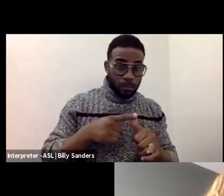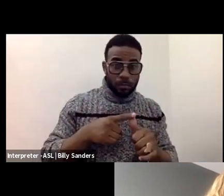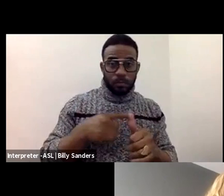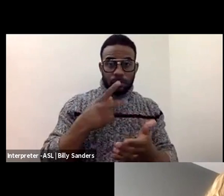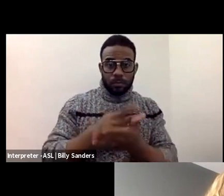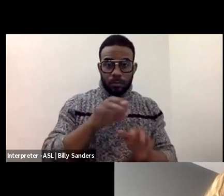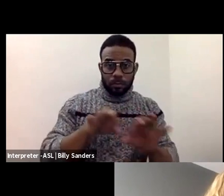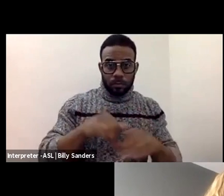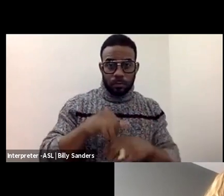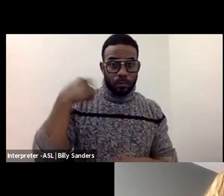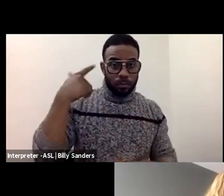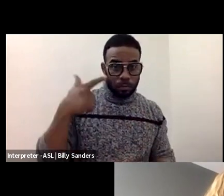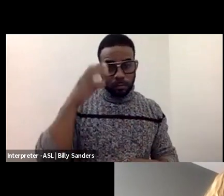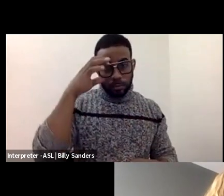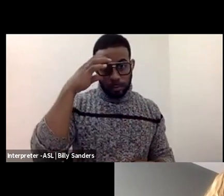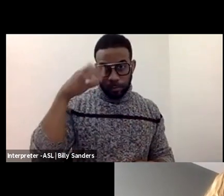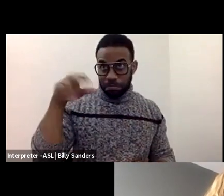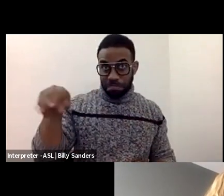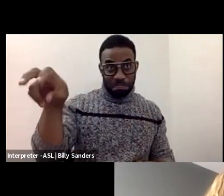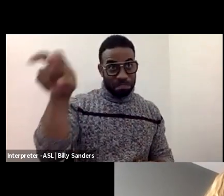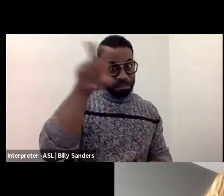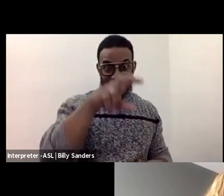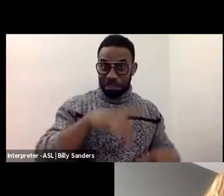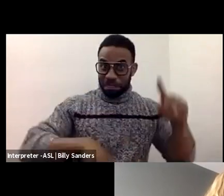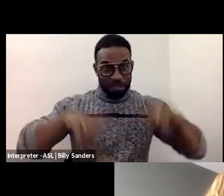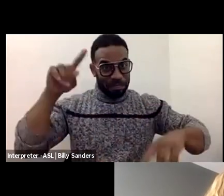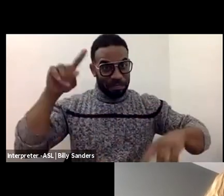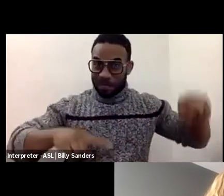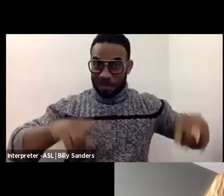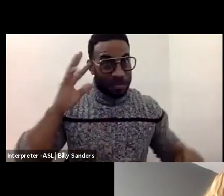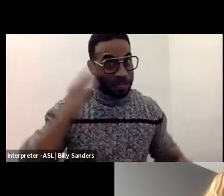in London England. So I've had a variety of experiences